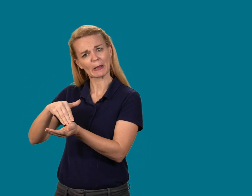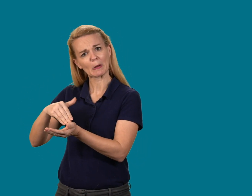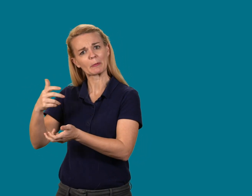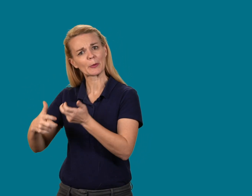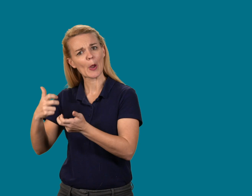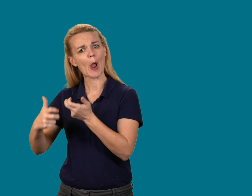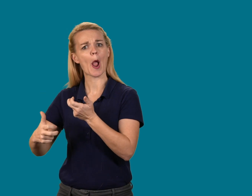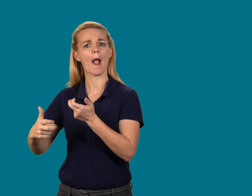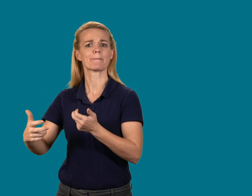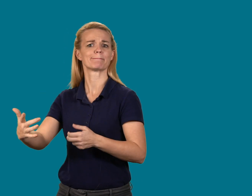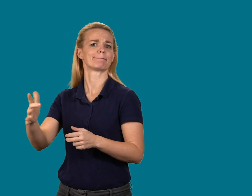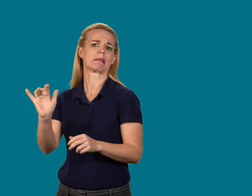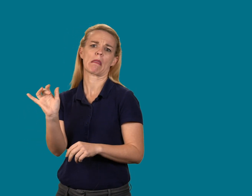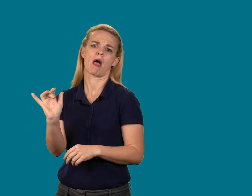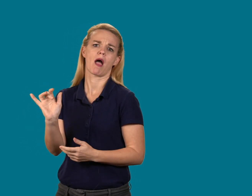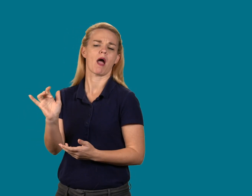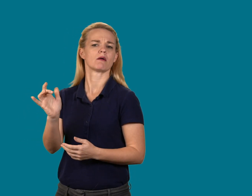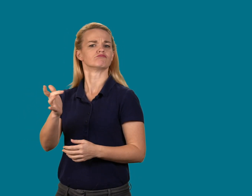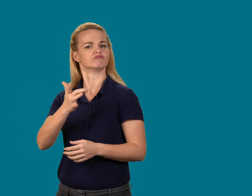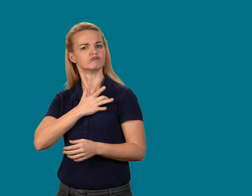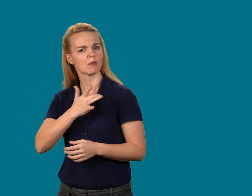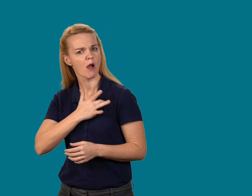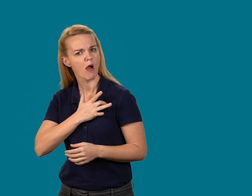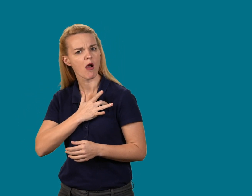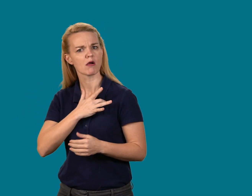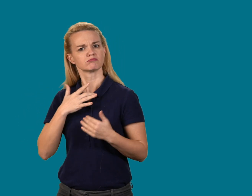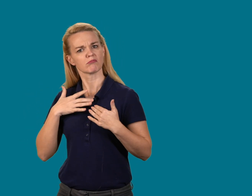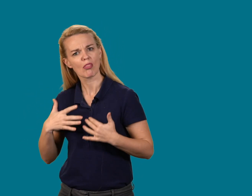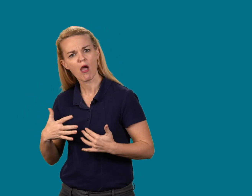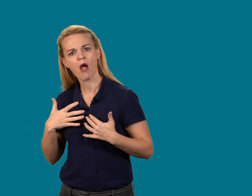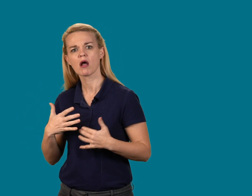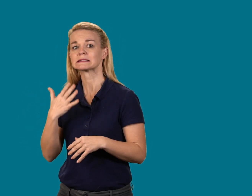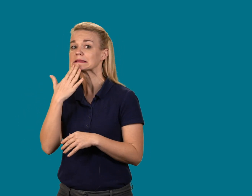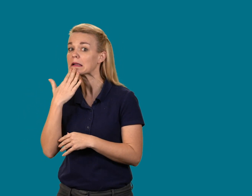like heart or lung disease or diabetes,